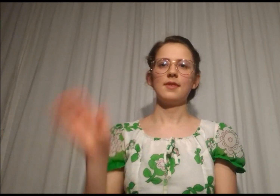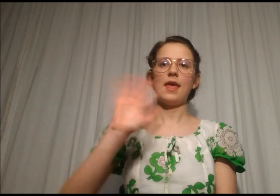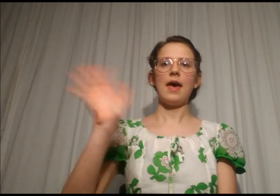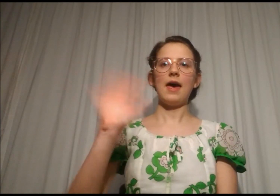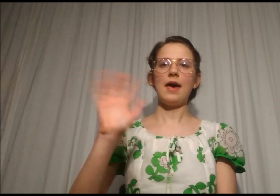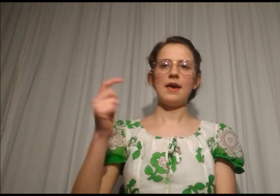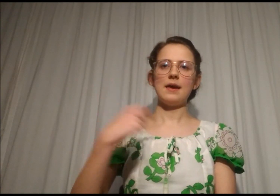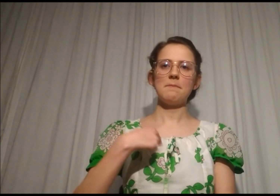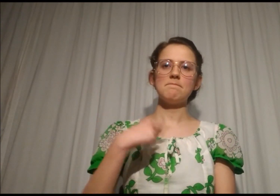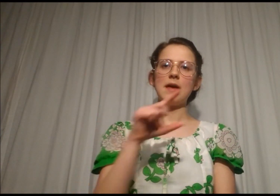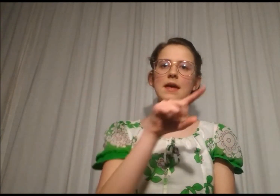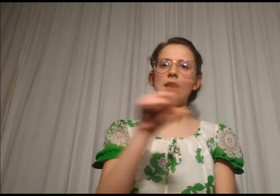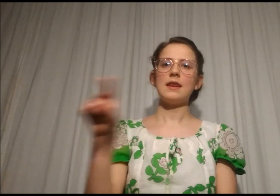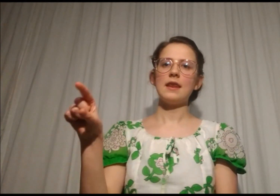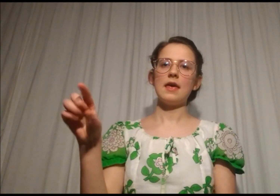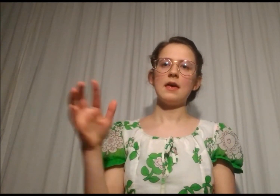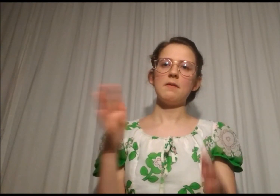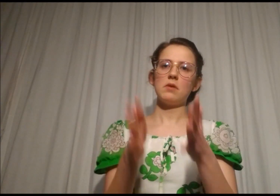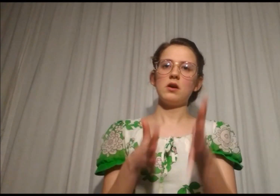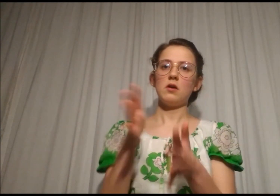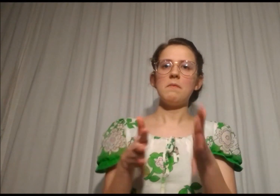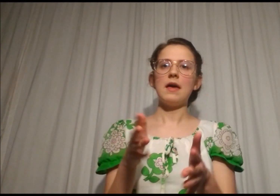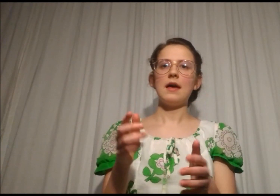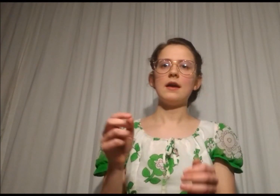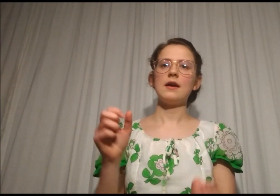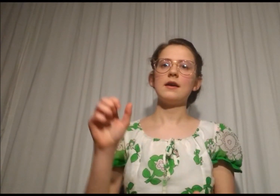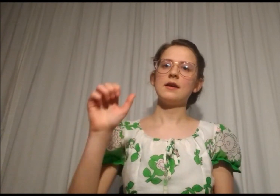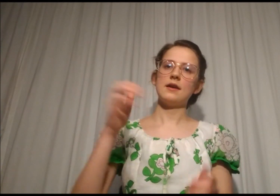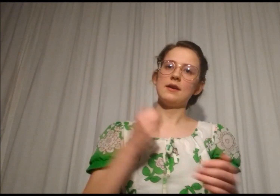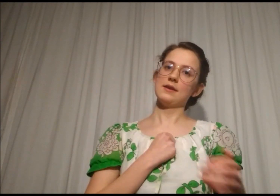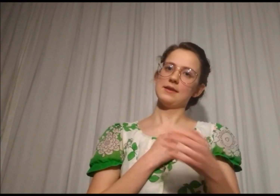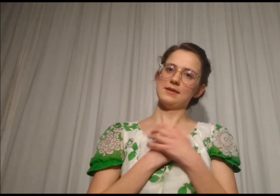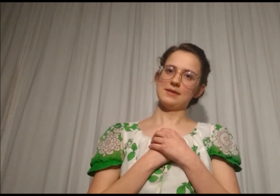Hi, my name sign is Sarah.